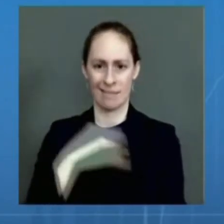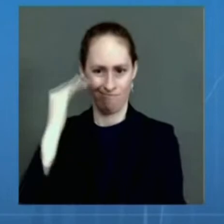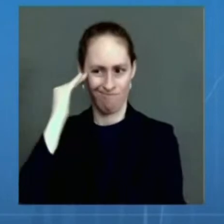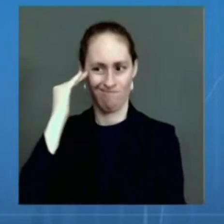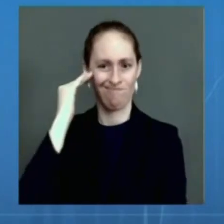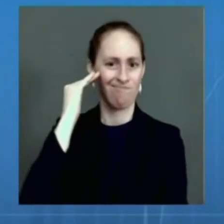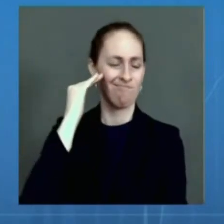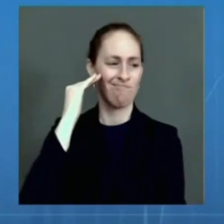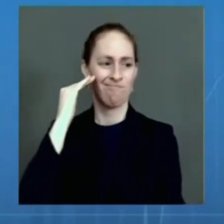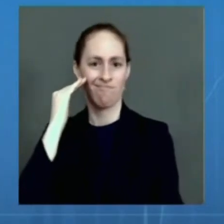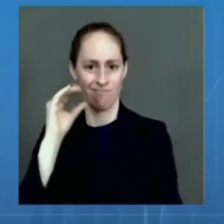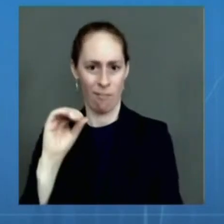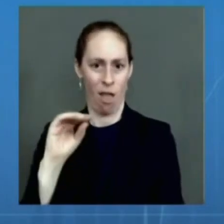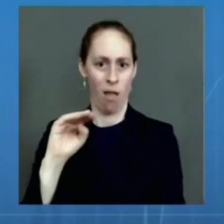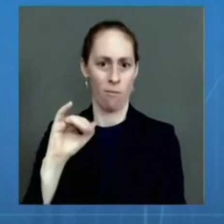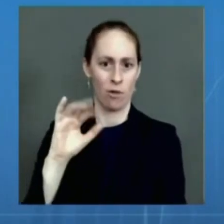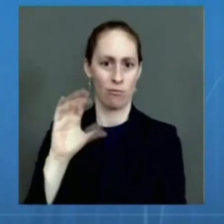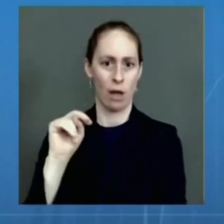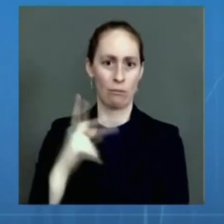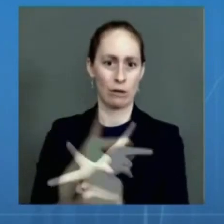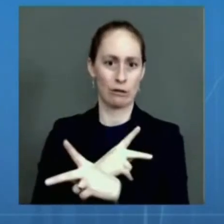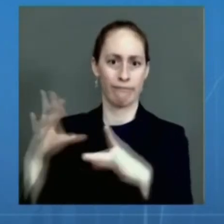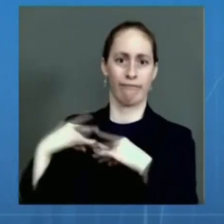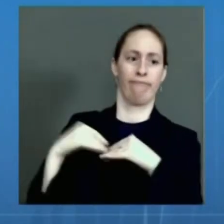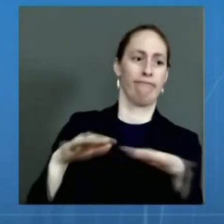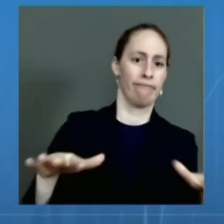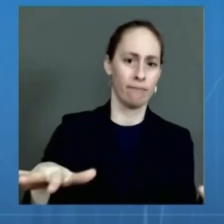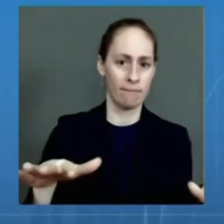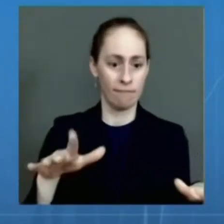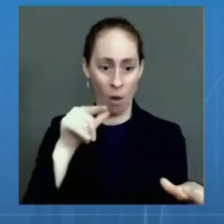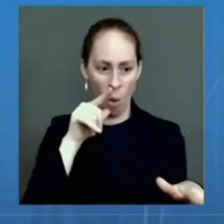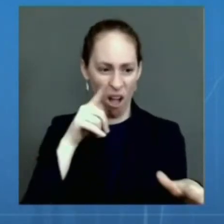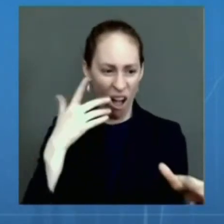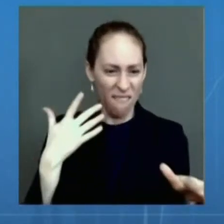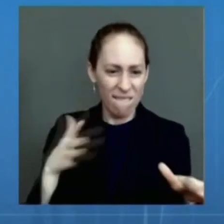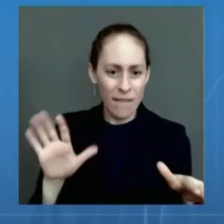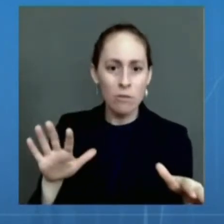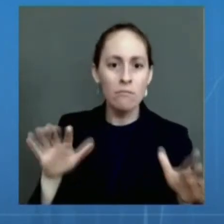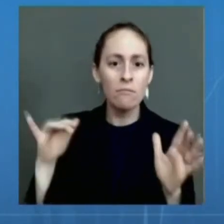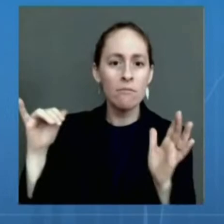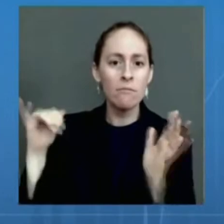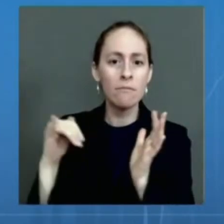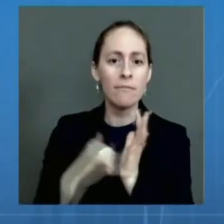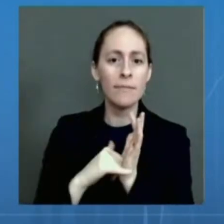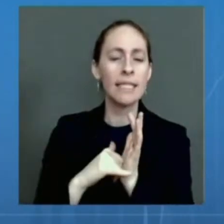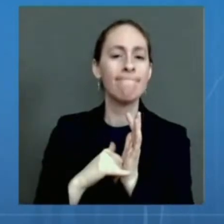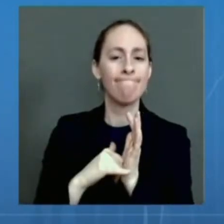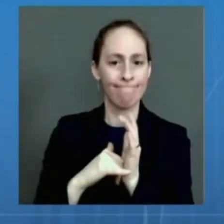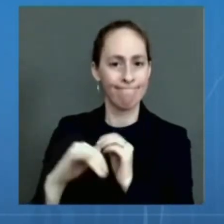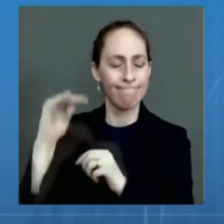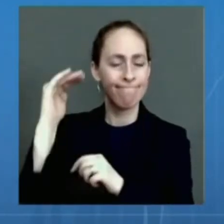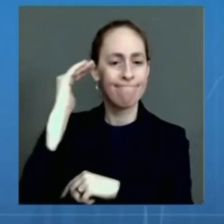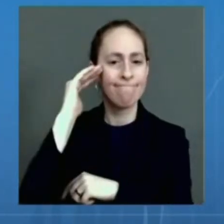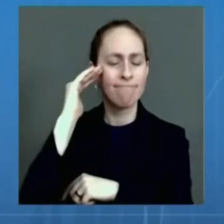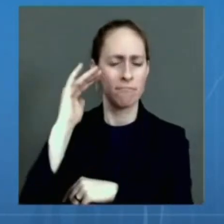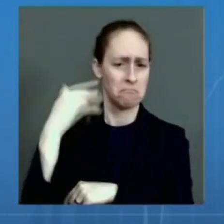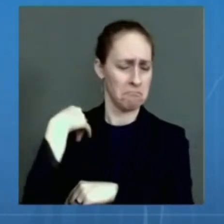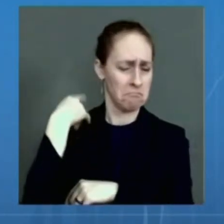WOLINSKI IN LIGHT OF OMICRON'S HIGHER TRANCE MISSIBILITY RATE POTENTIALLY PEOPLE WHO ARE